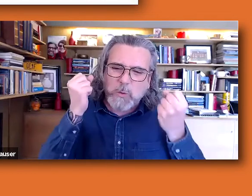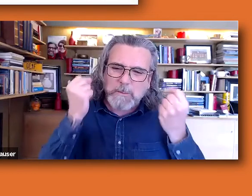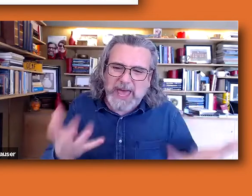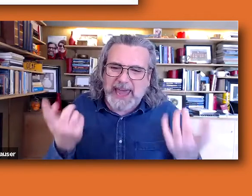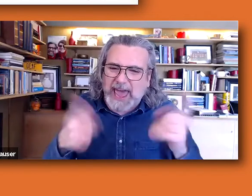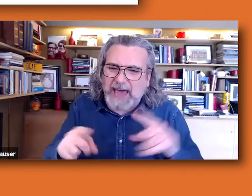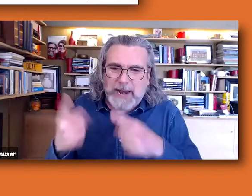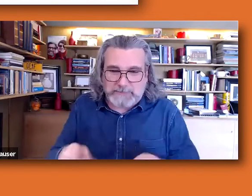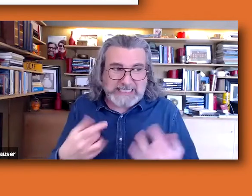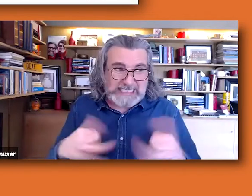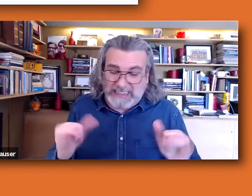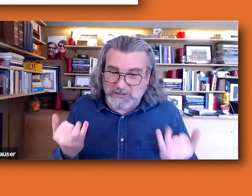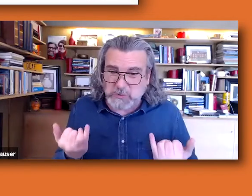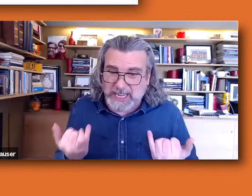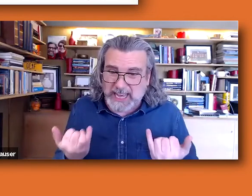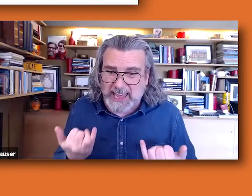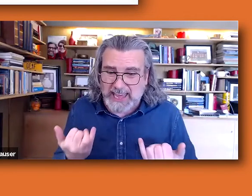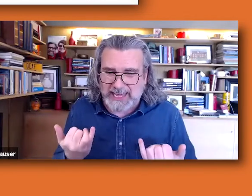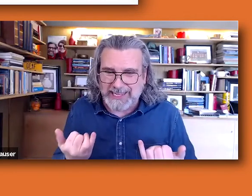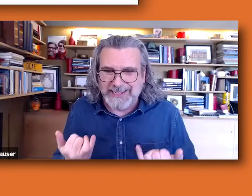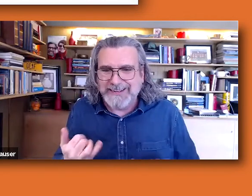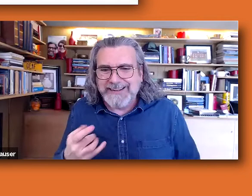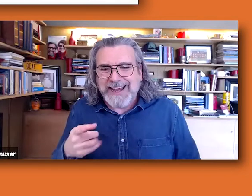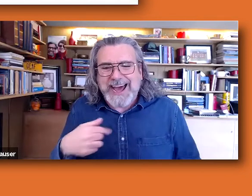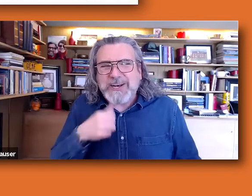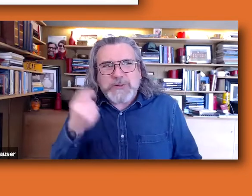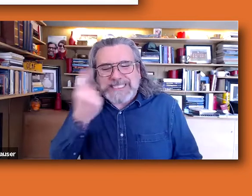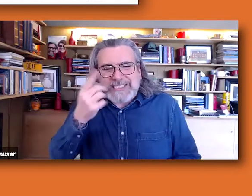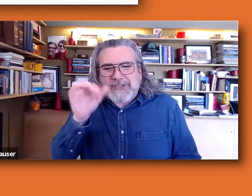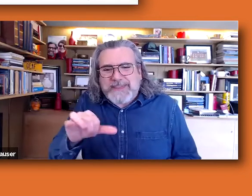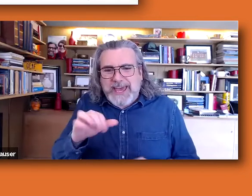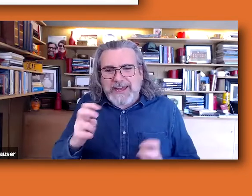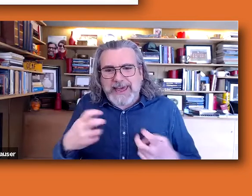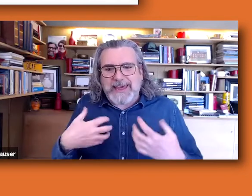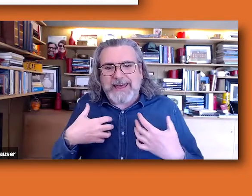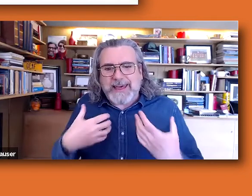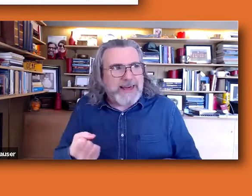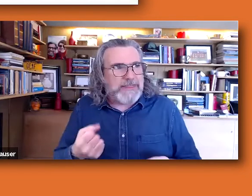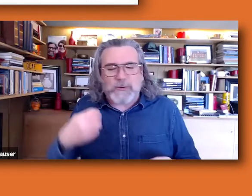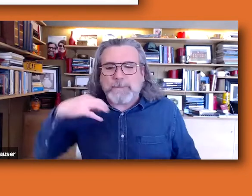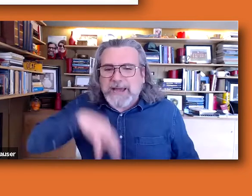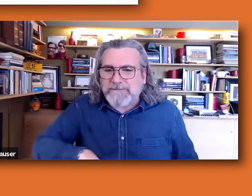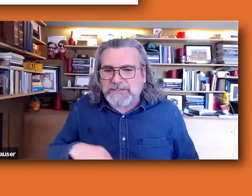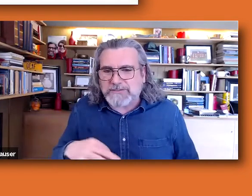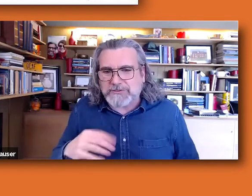But you know, they feel that I need to be there. And so that's the tokenism that I've experienced,